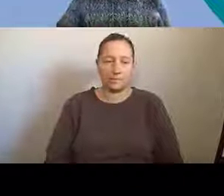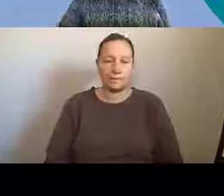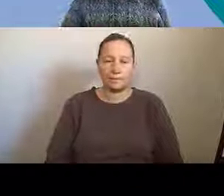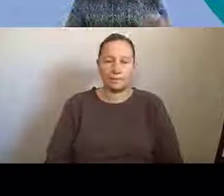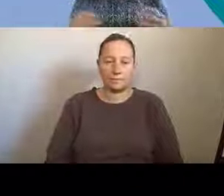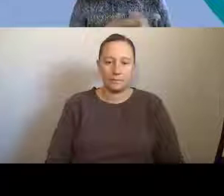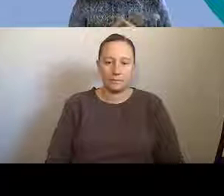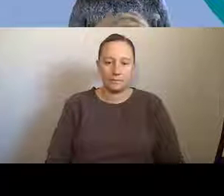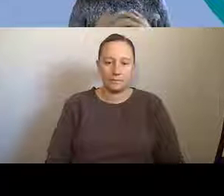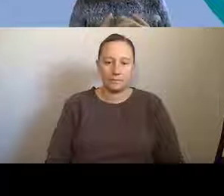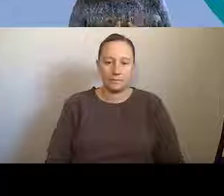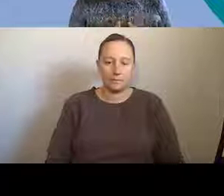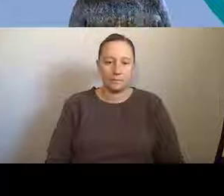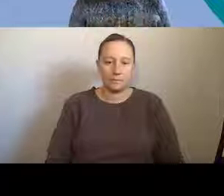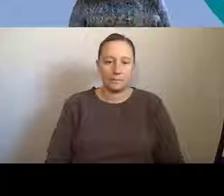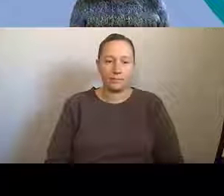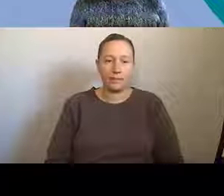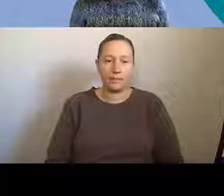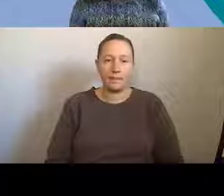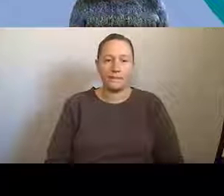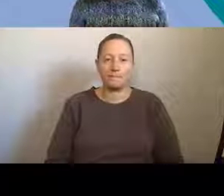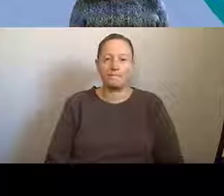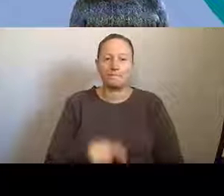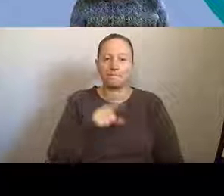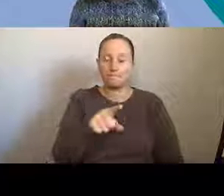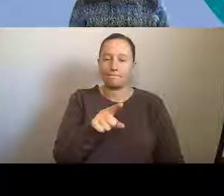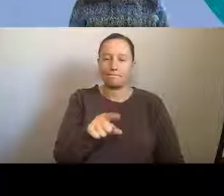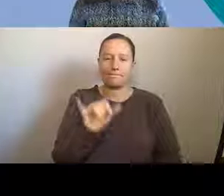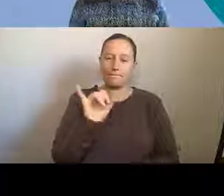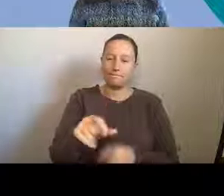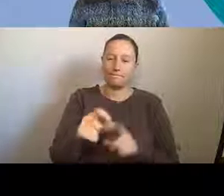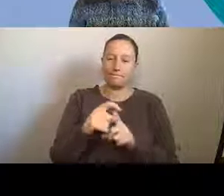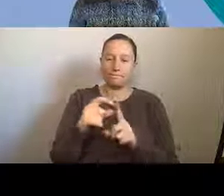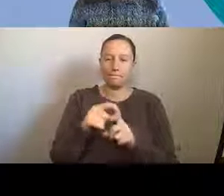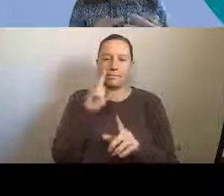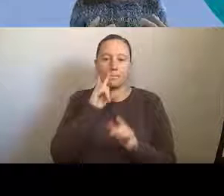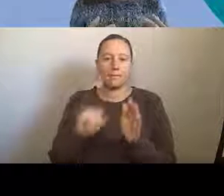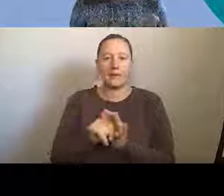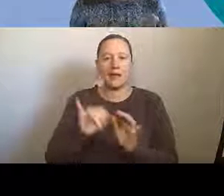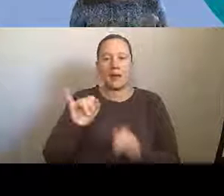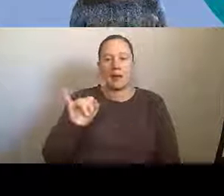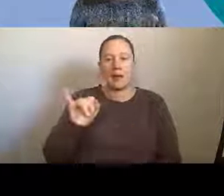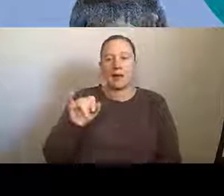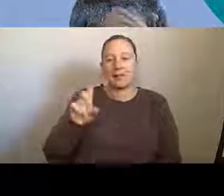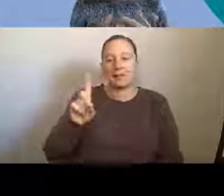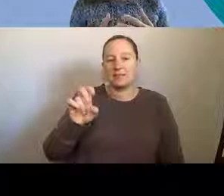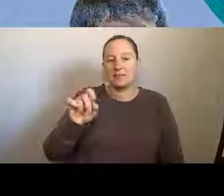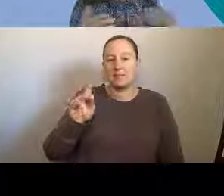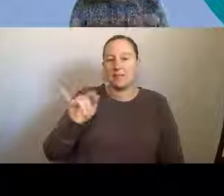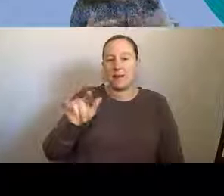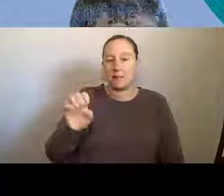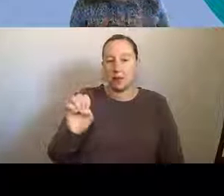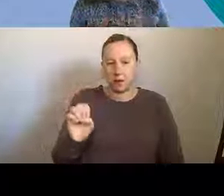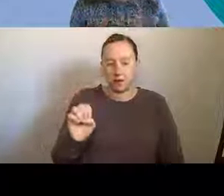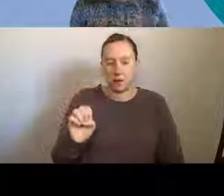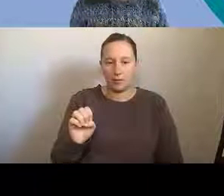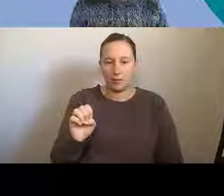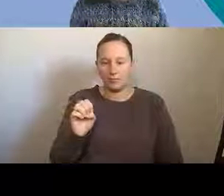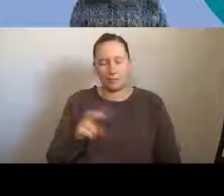Now I already said the key word there was identifiable. What does that mean? It again, confuses the heck out of everybody.